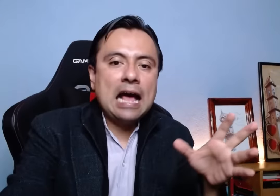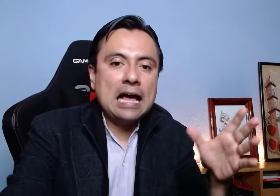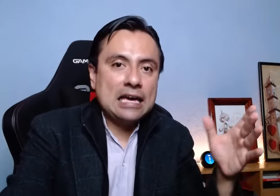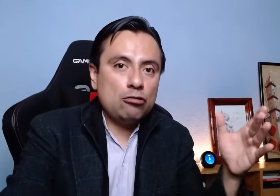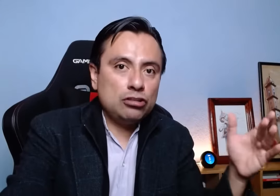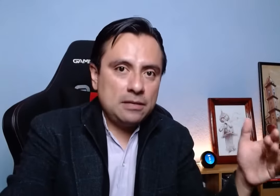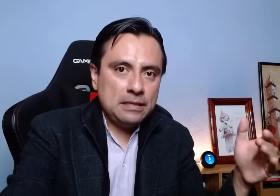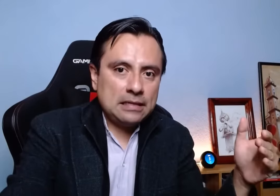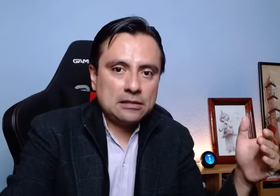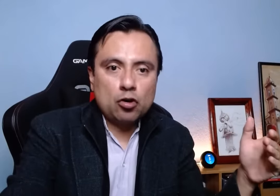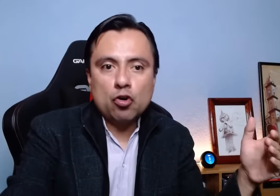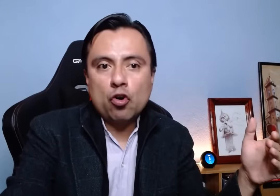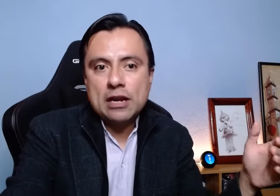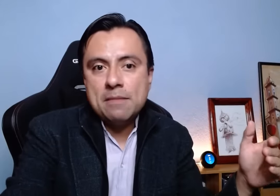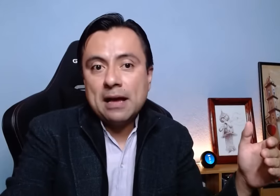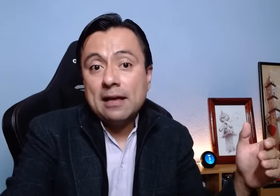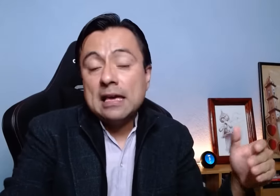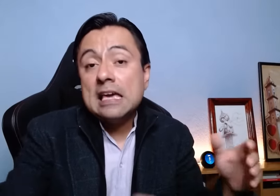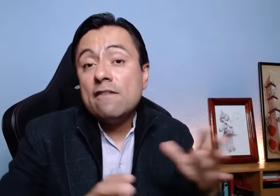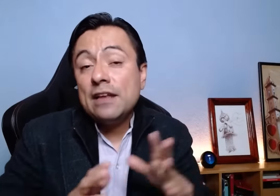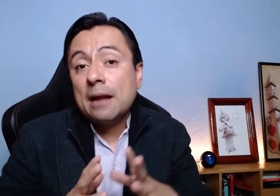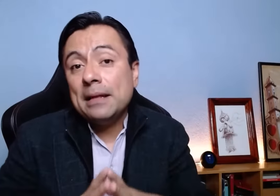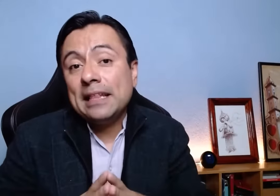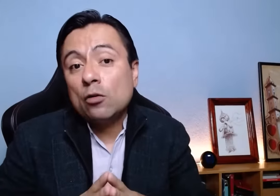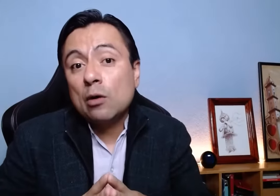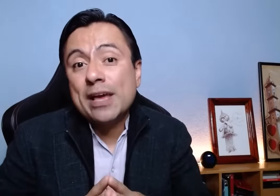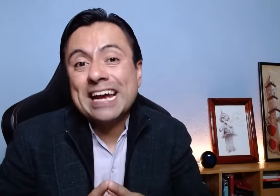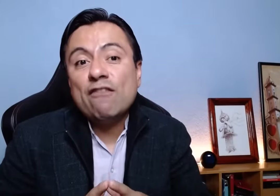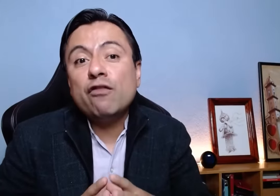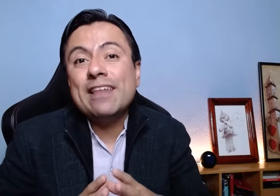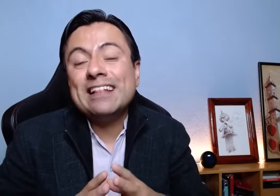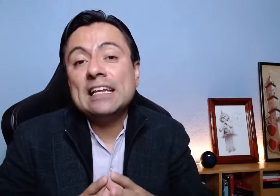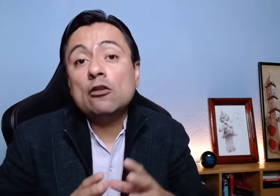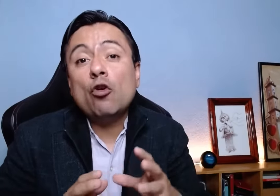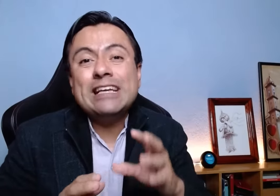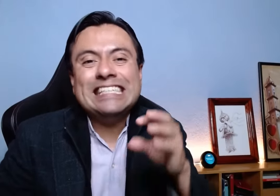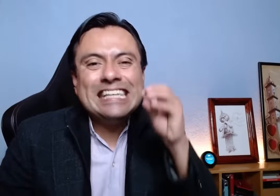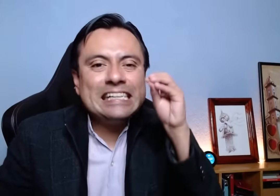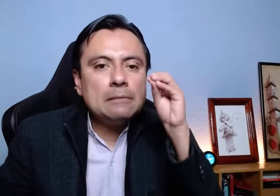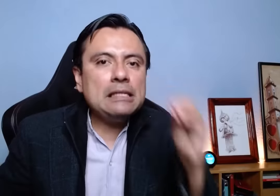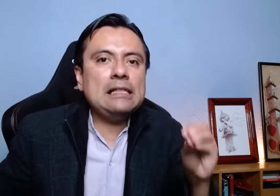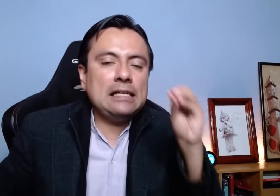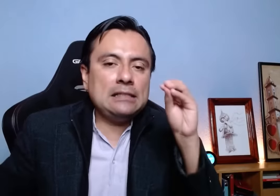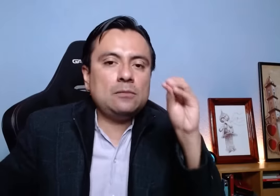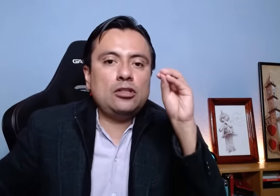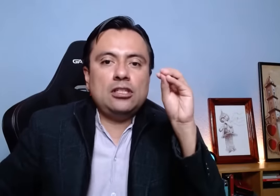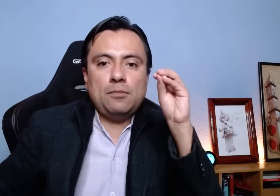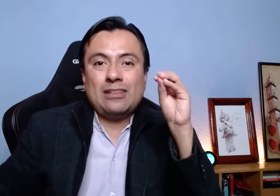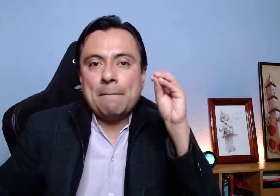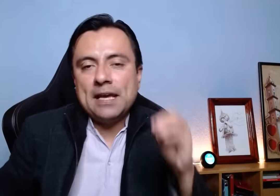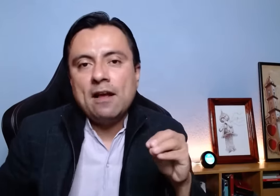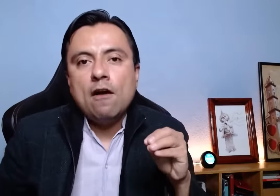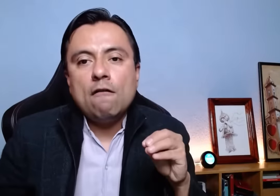Michoacan municipality that is in the limits with Colima and finally in coahuayana was arrested coincidentally